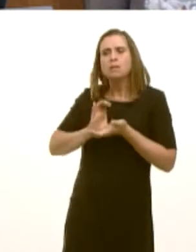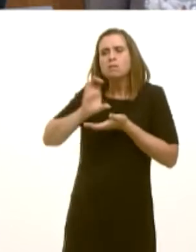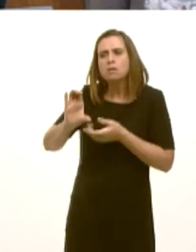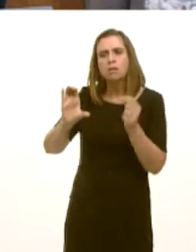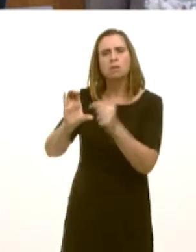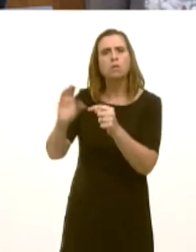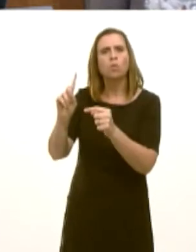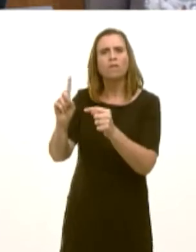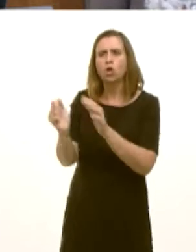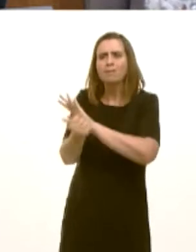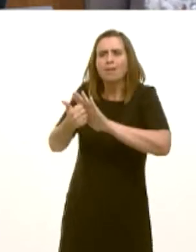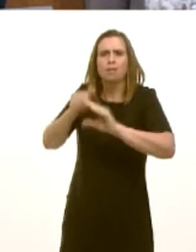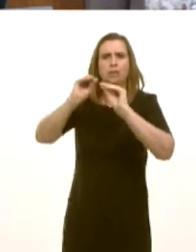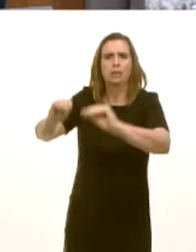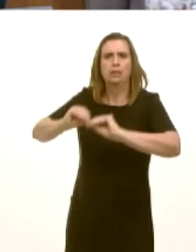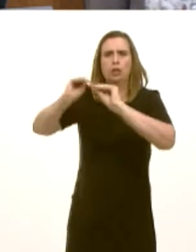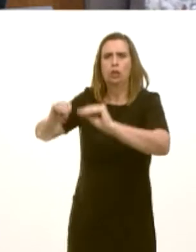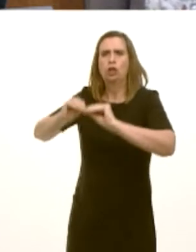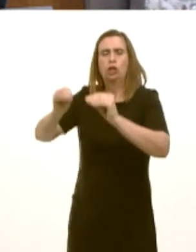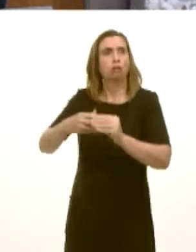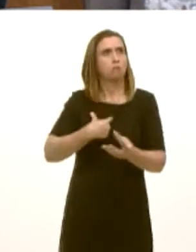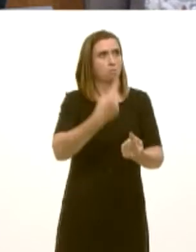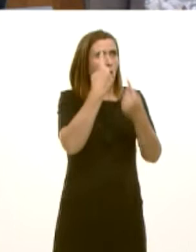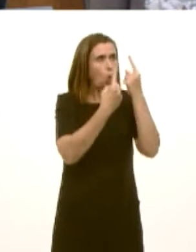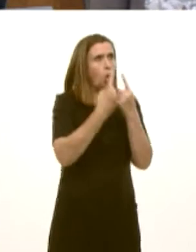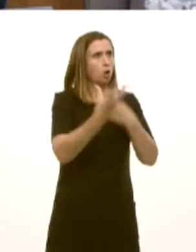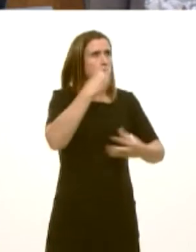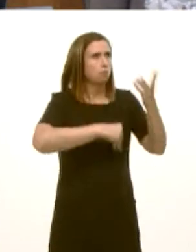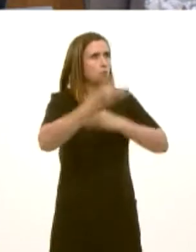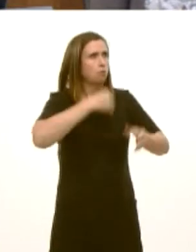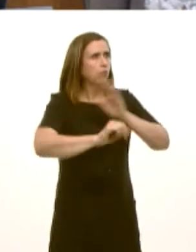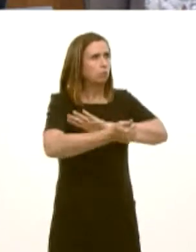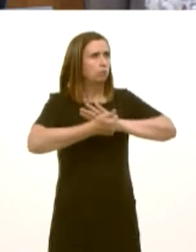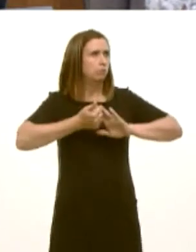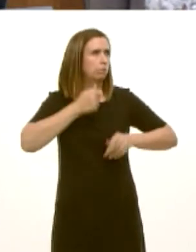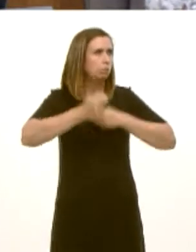skills you can give people, the more chance they have of getting a job and of increasing their own household income.